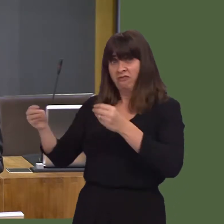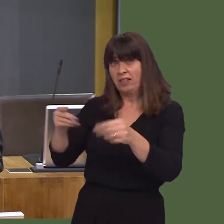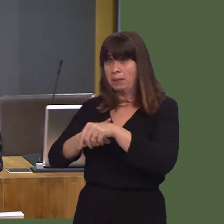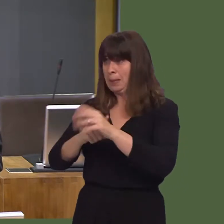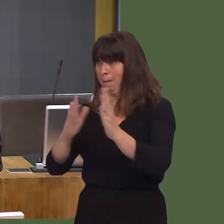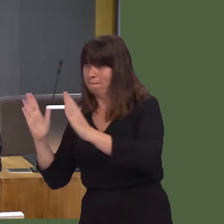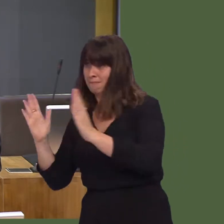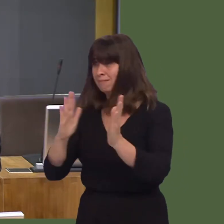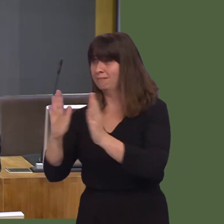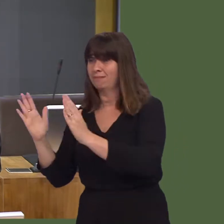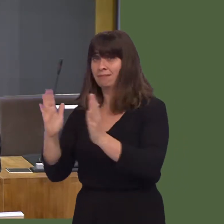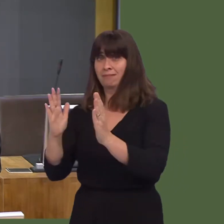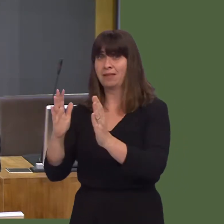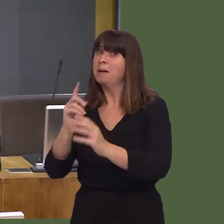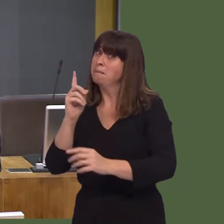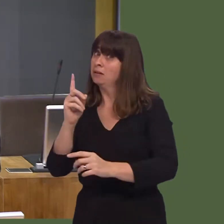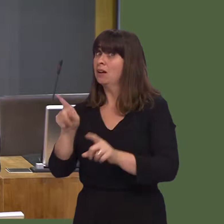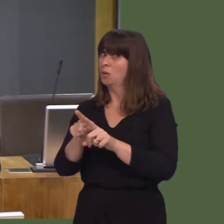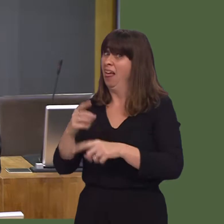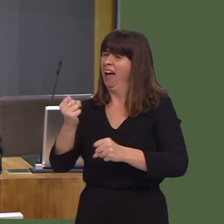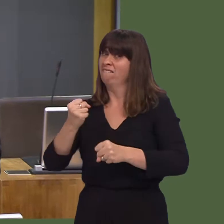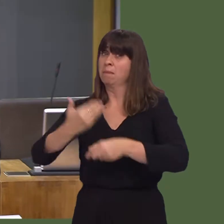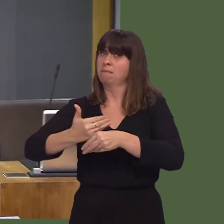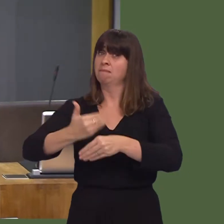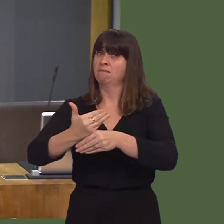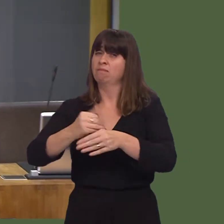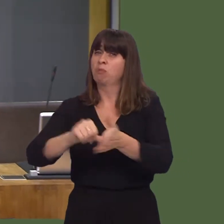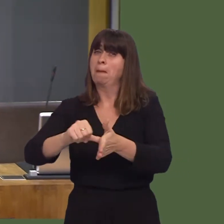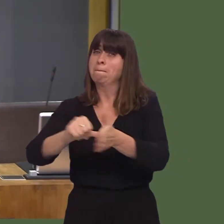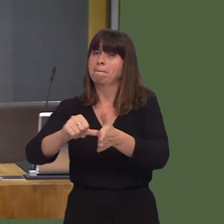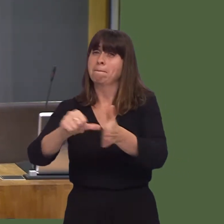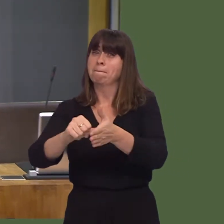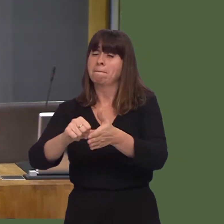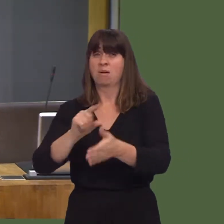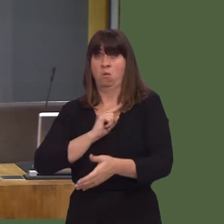I see the benefits, but there are obstacles, for small businesses in particular, if they're employing only three people as opposed to 300.